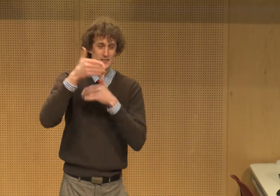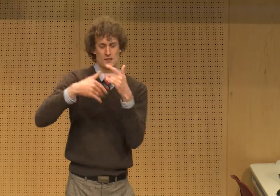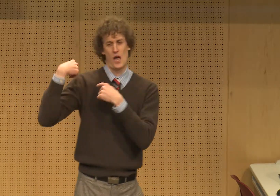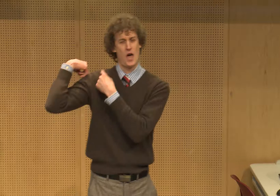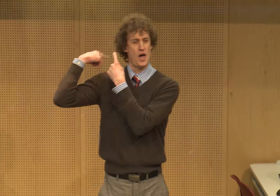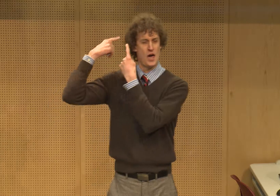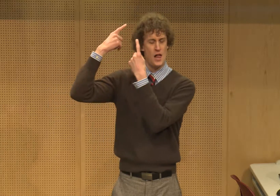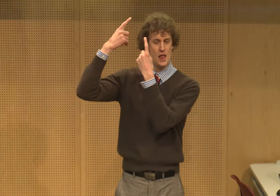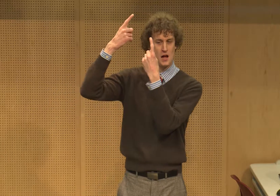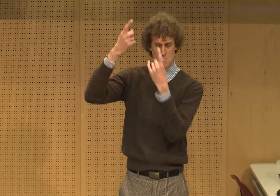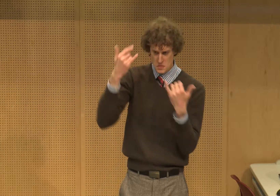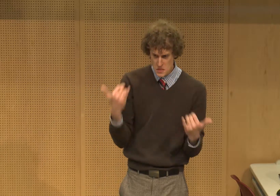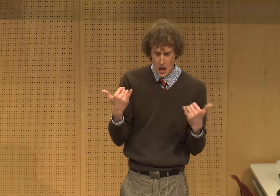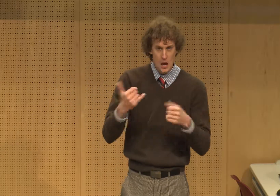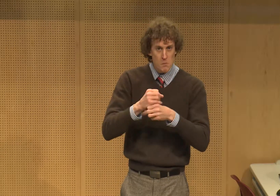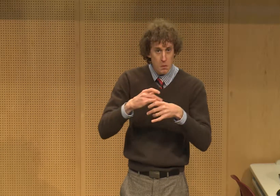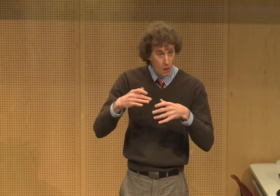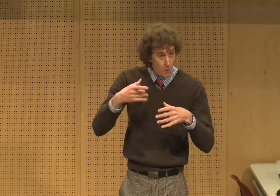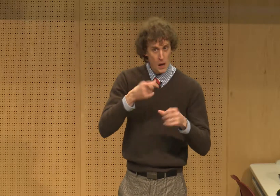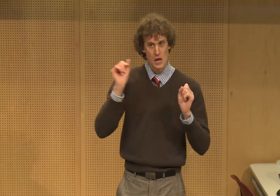and this has been in development for quite some time,